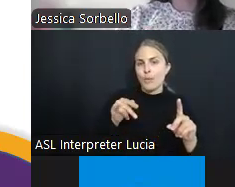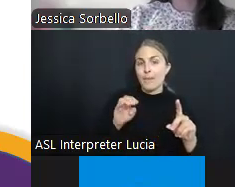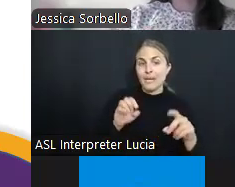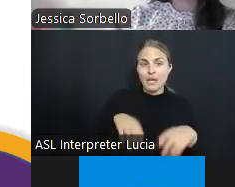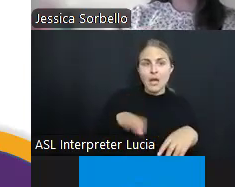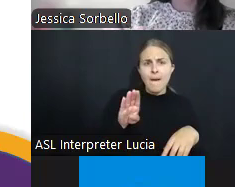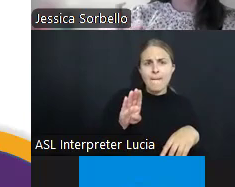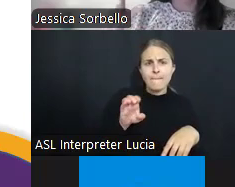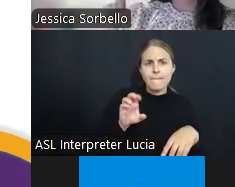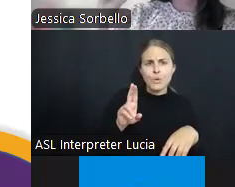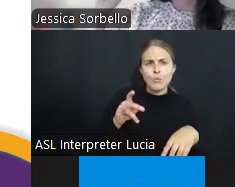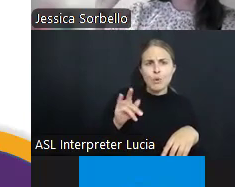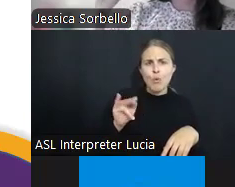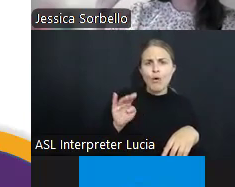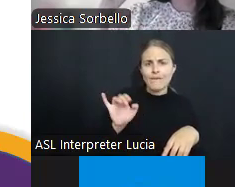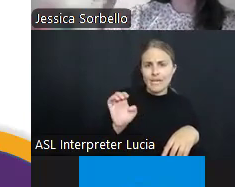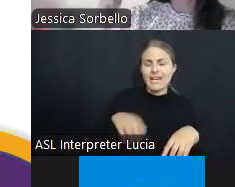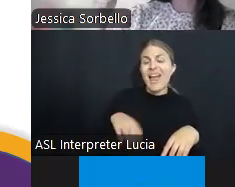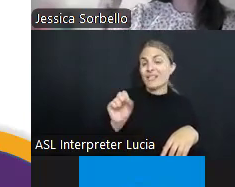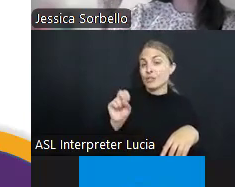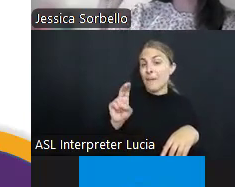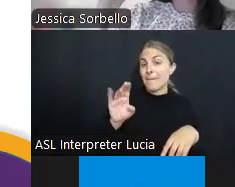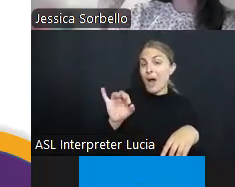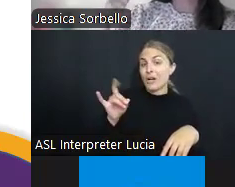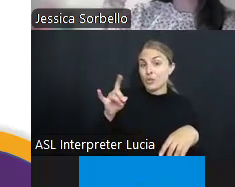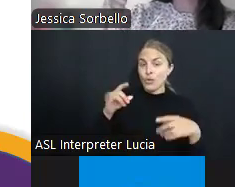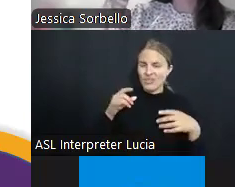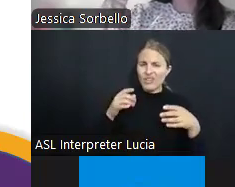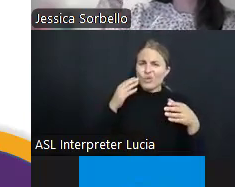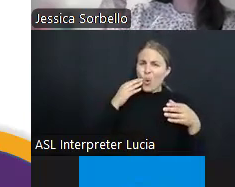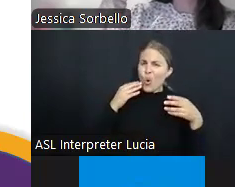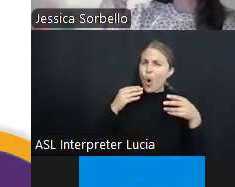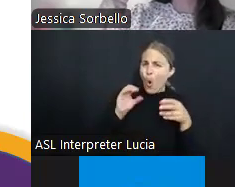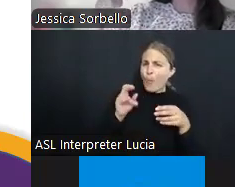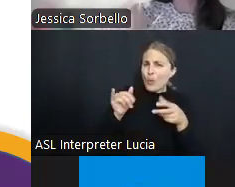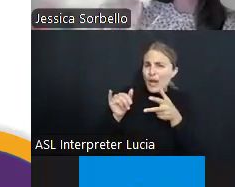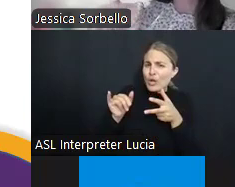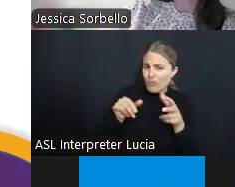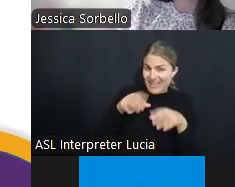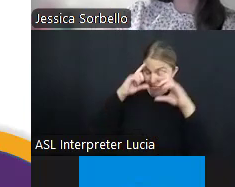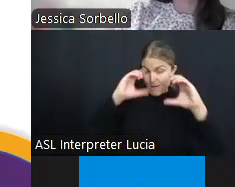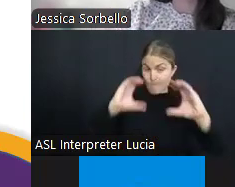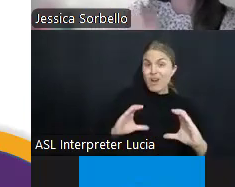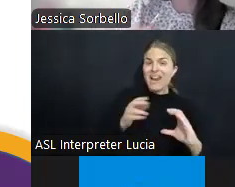attach to those receptors in the brain and prevent an over dose. Because they have already attached there is not